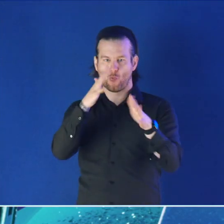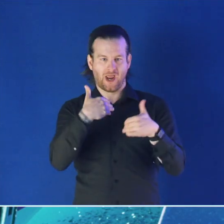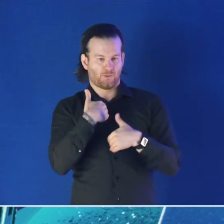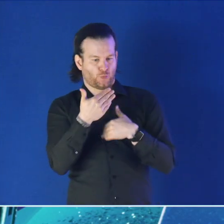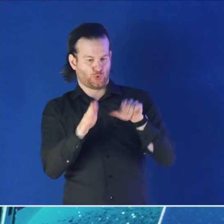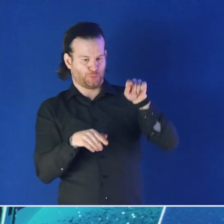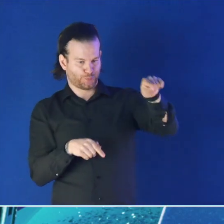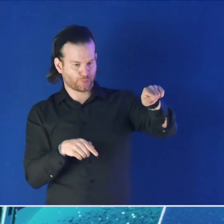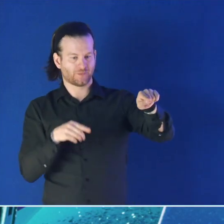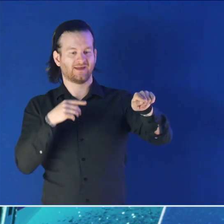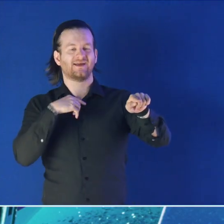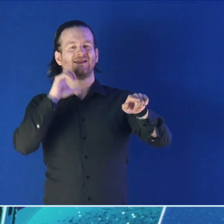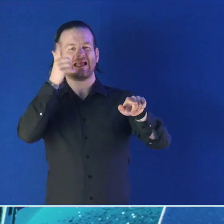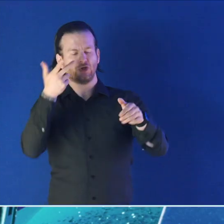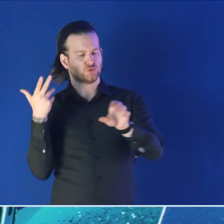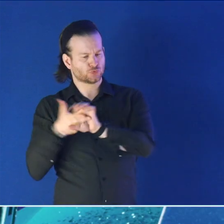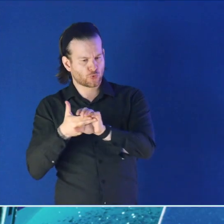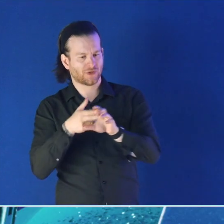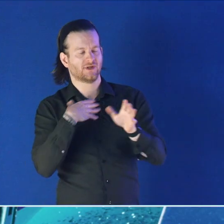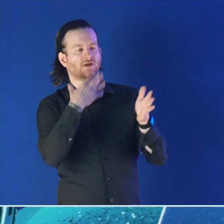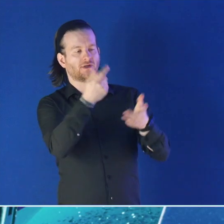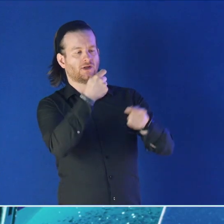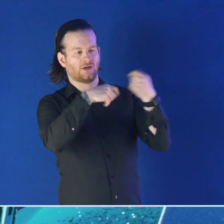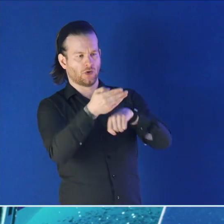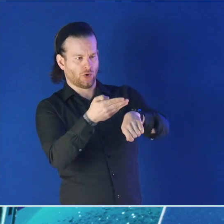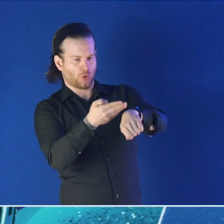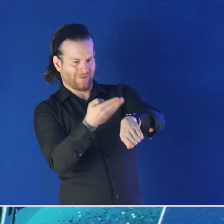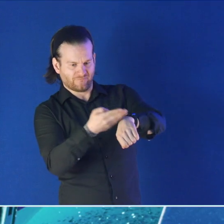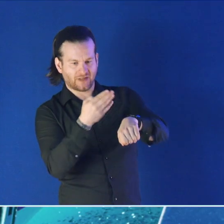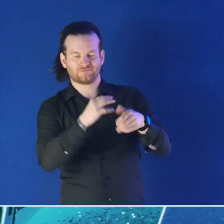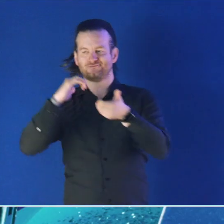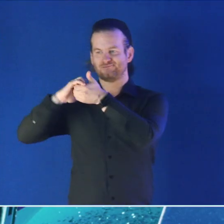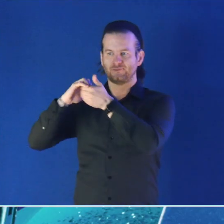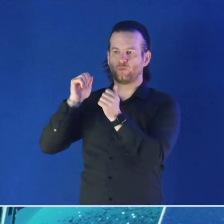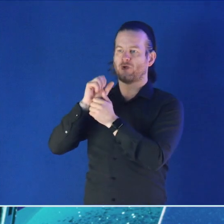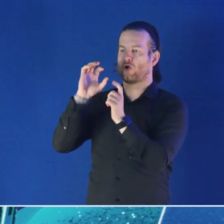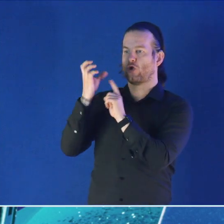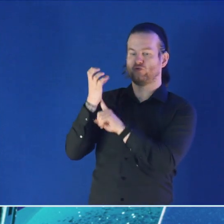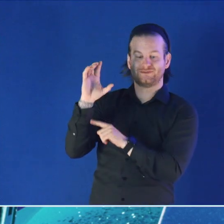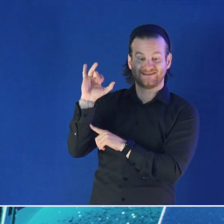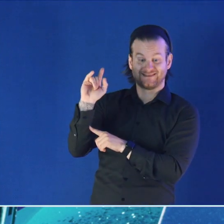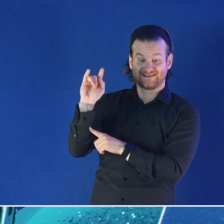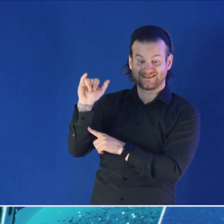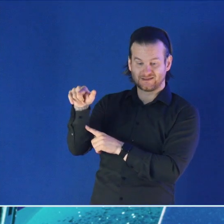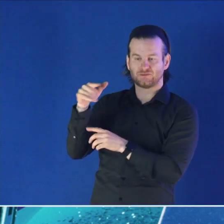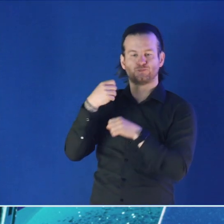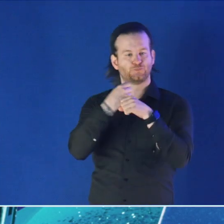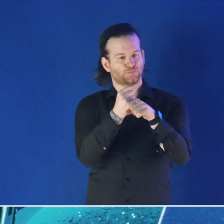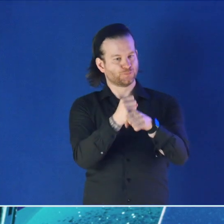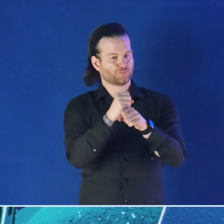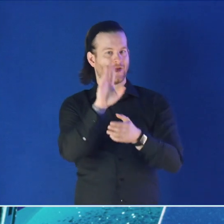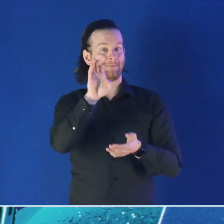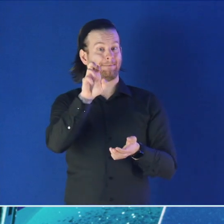We decided to name it after Ben, who is Traci and John Schneider's son. And it is just a place